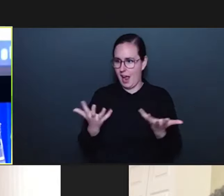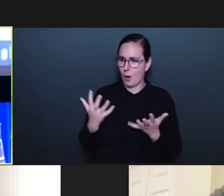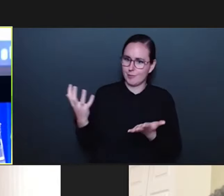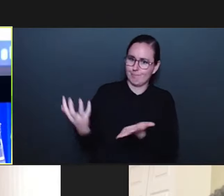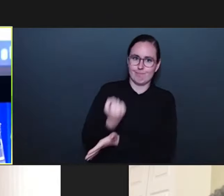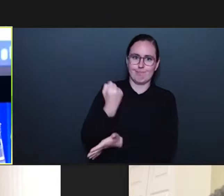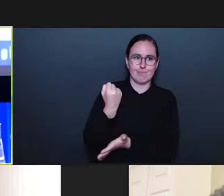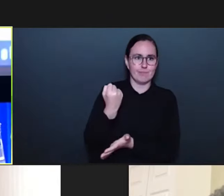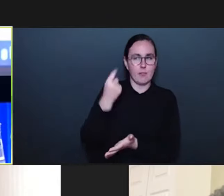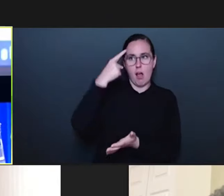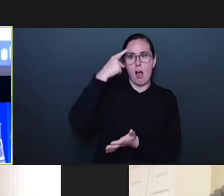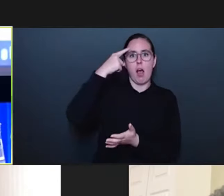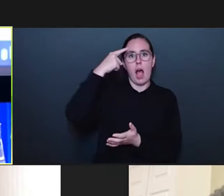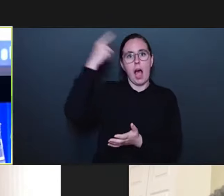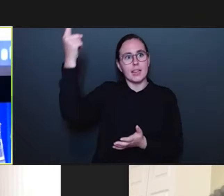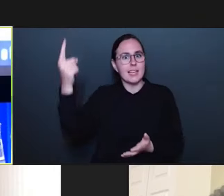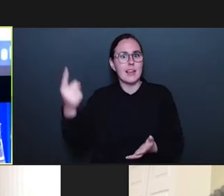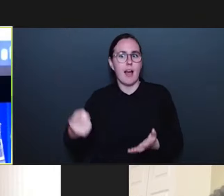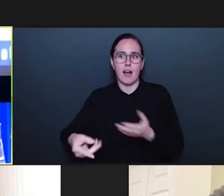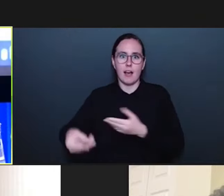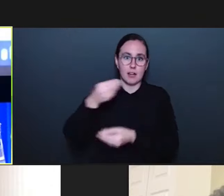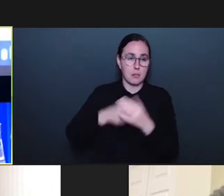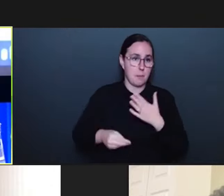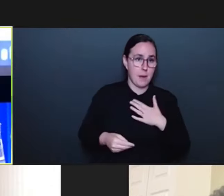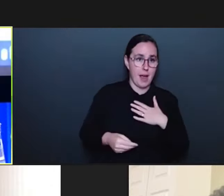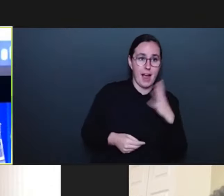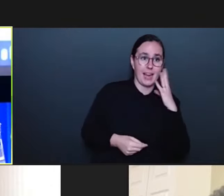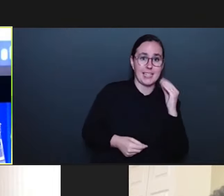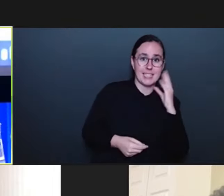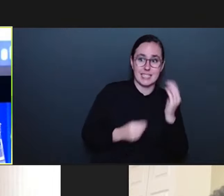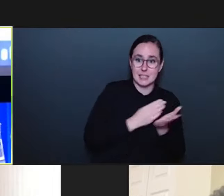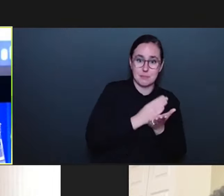I can tell you from my personal experience that the conversations out there, these are where the